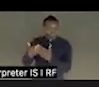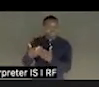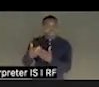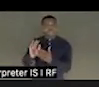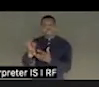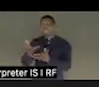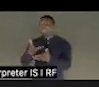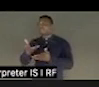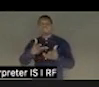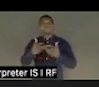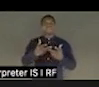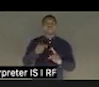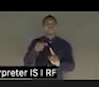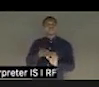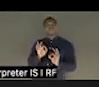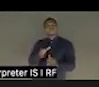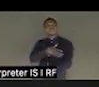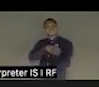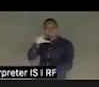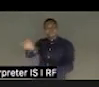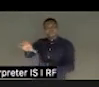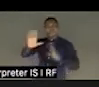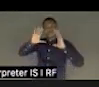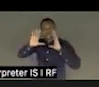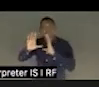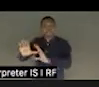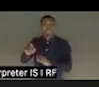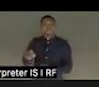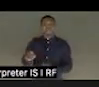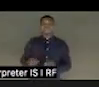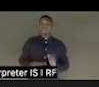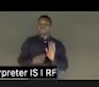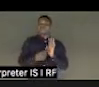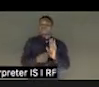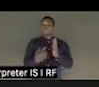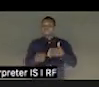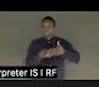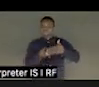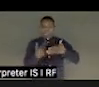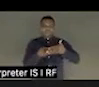explaining that you need to get paid if you are an expert and if you do a user test, then you shouldn't just do that for free.